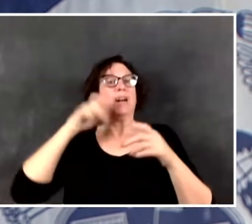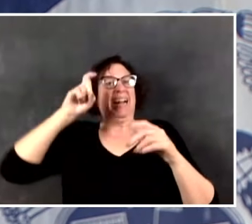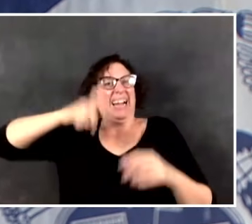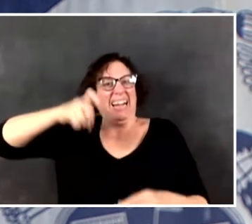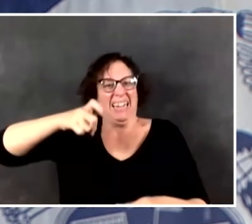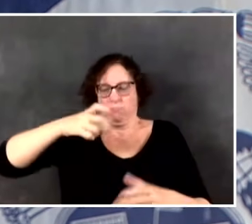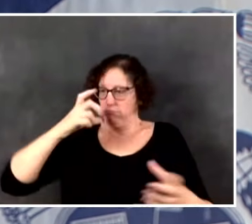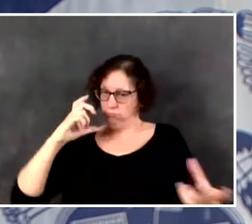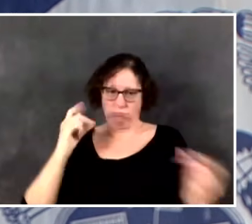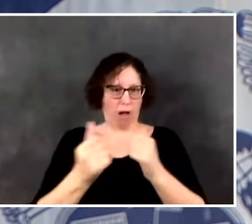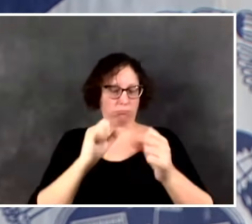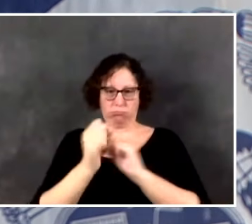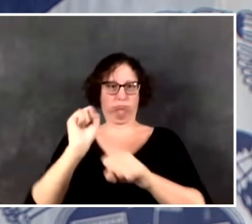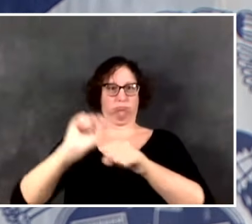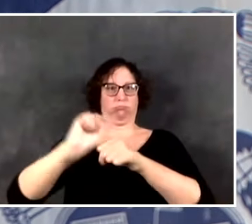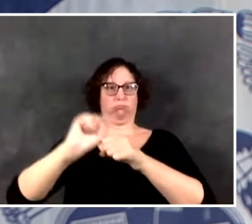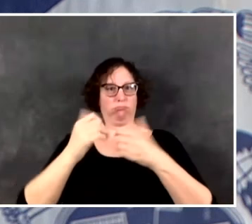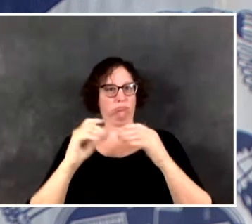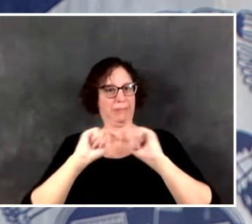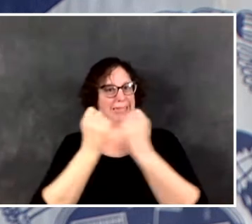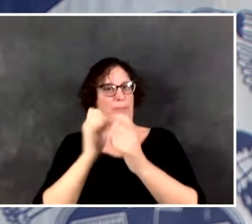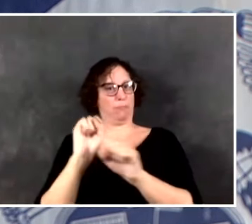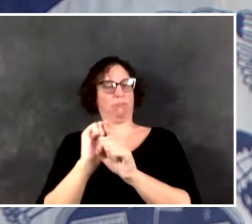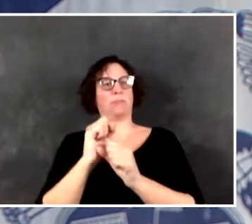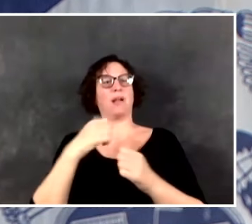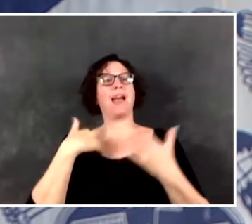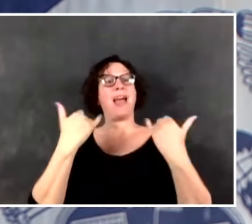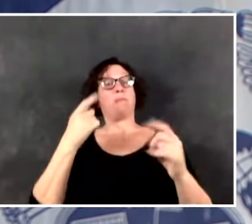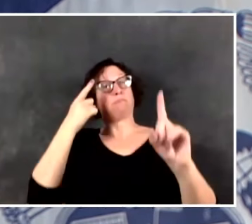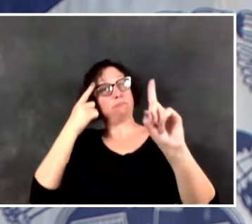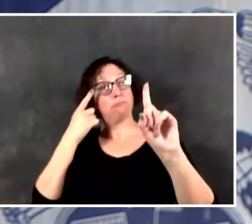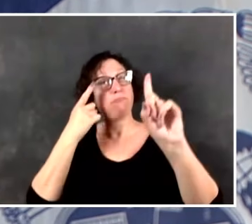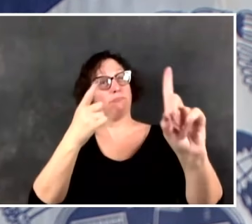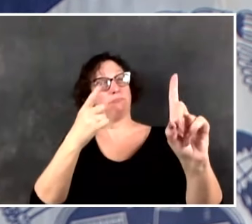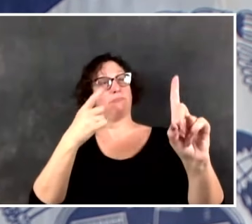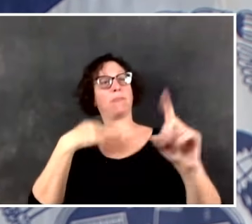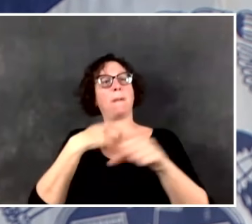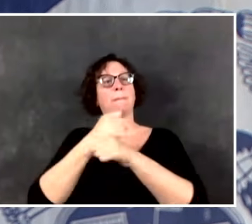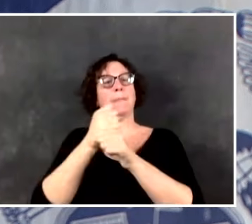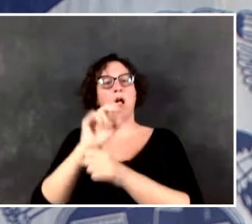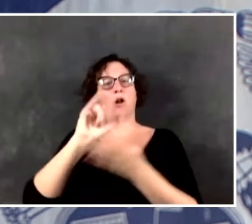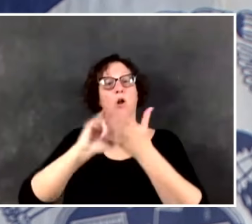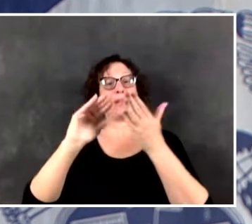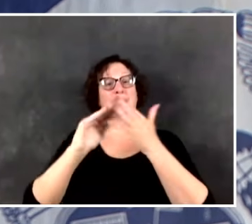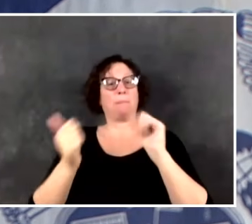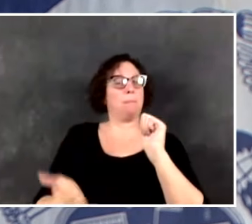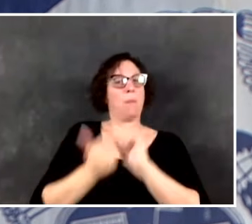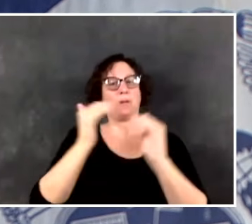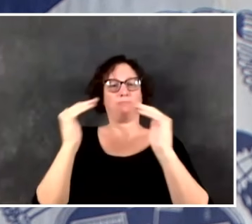ALL OF YOU HAVE PARTICIPATED OVER TYS IN IMAKNG NEW YORK CITY GREATER A GREATE NOTW M IAT FAIRER AND FAIRER. NOW LET'S GO